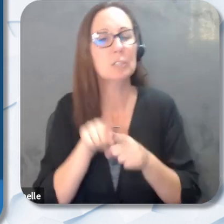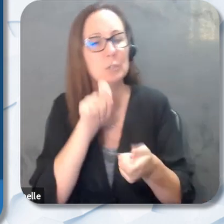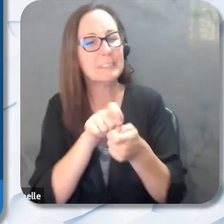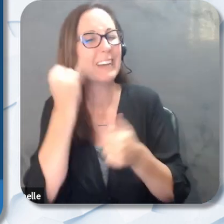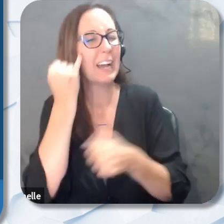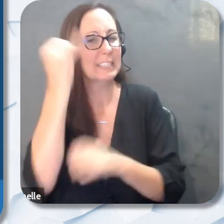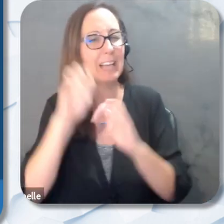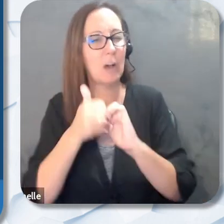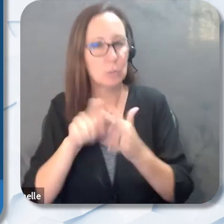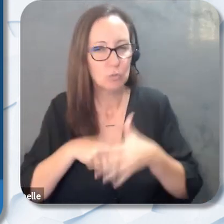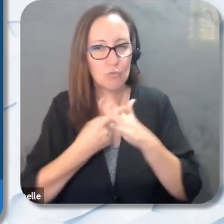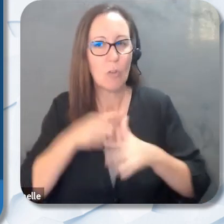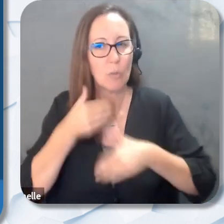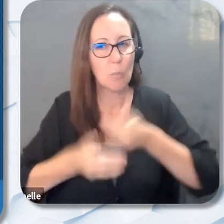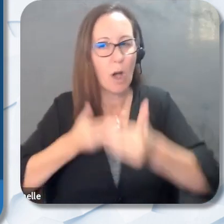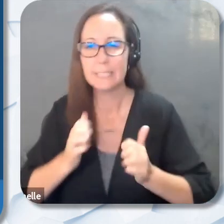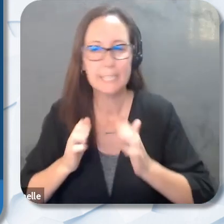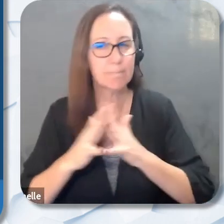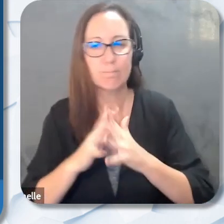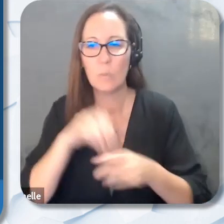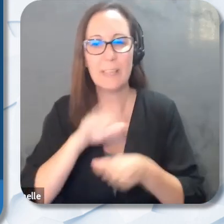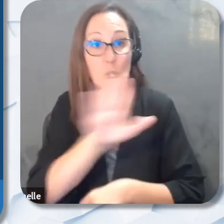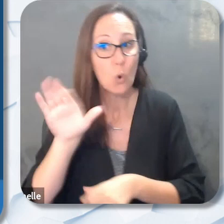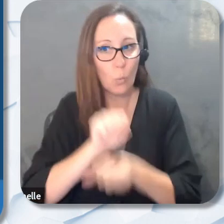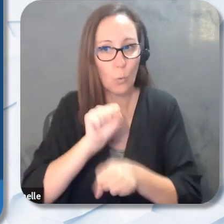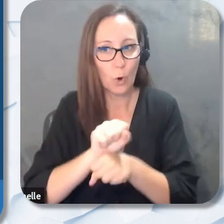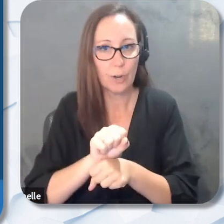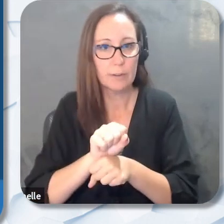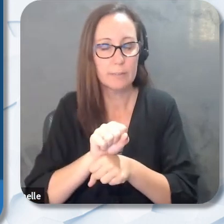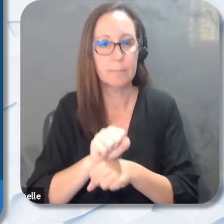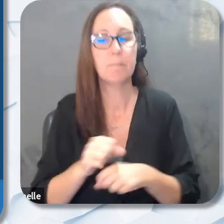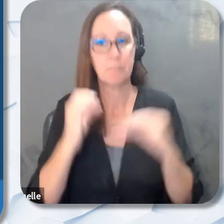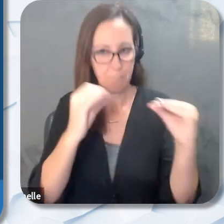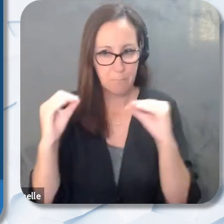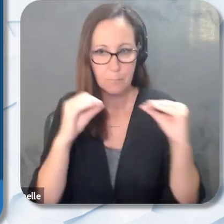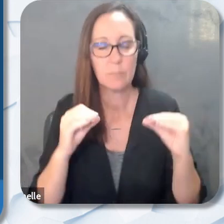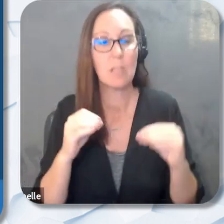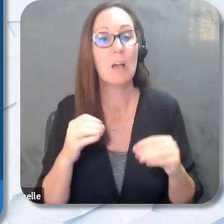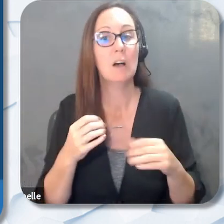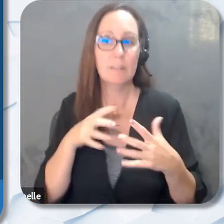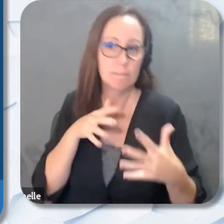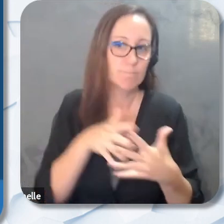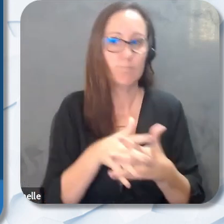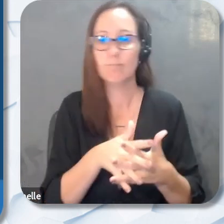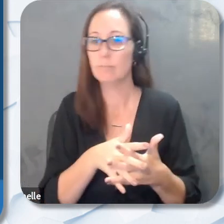to start that process in your own work. How to infuse a developmentally informed approach across